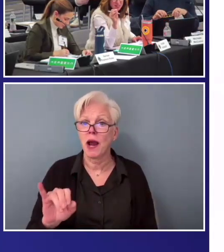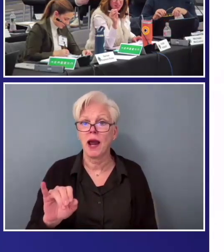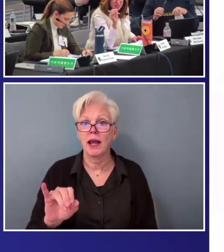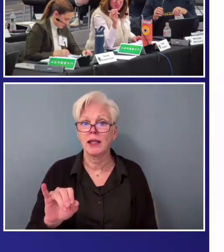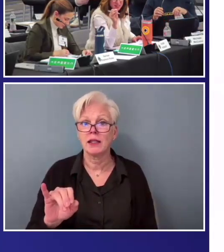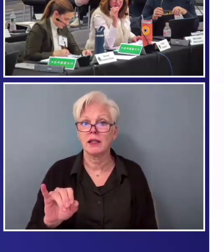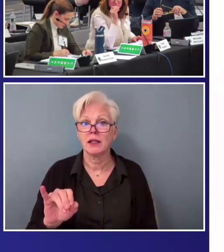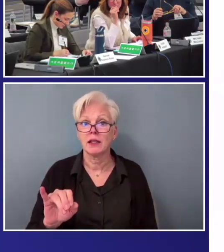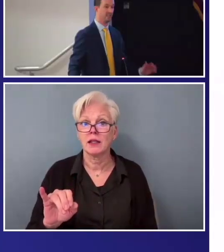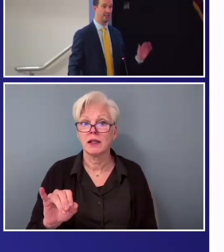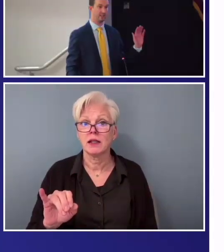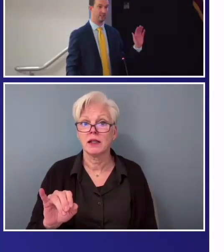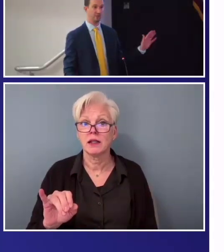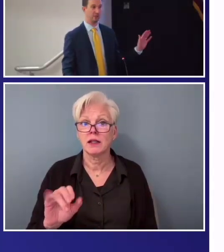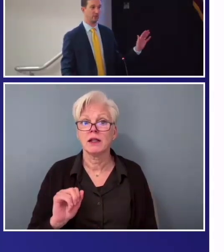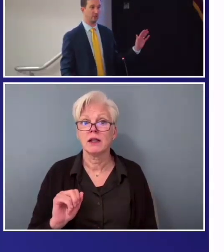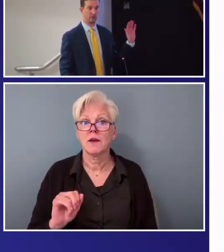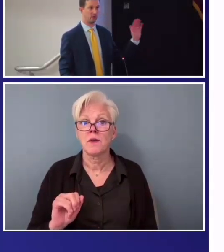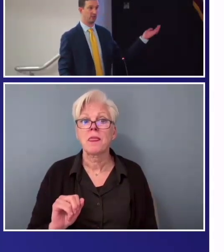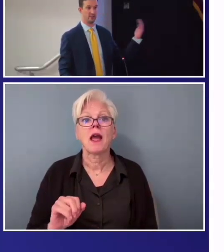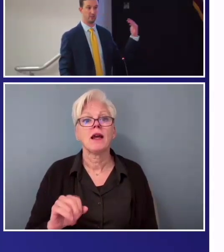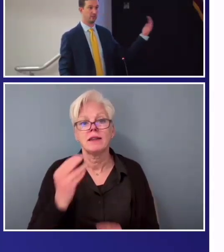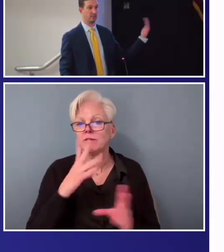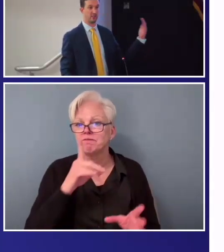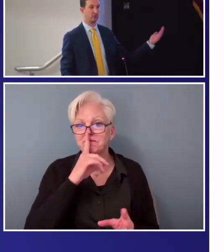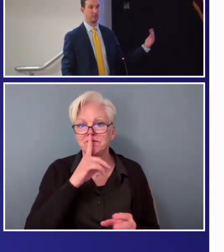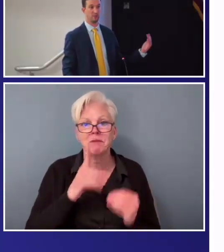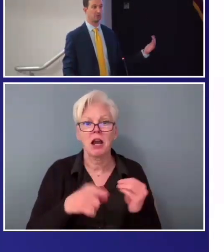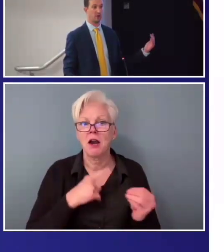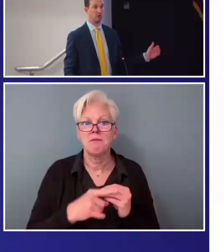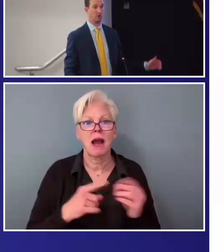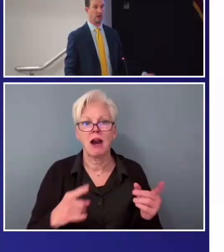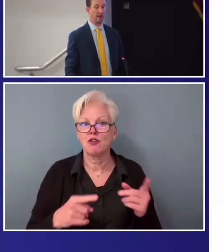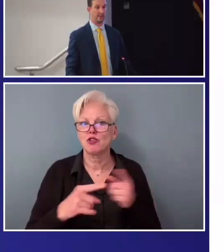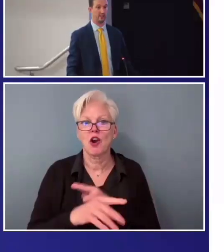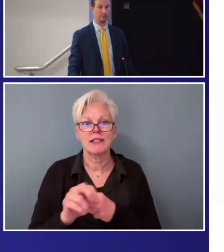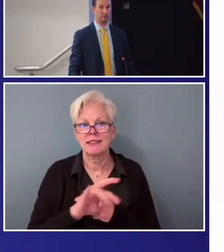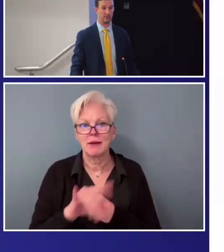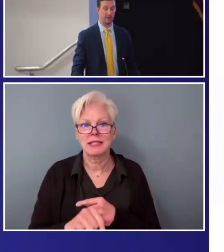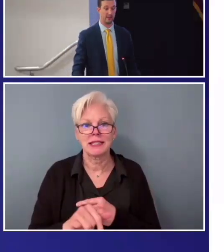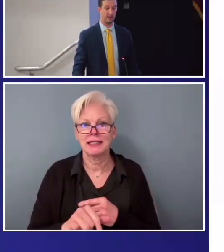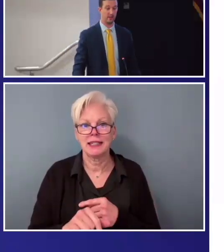I don't think the slide contained information about cross-subsidization. I know, I'm sorry. So, I can't speak to that.